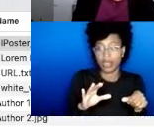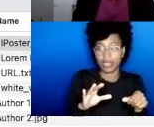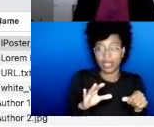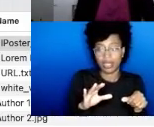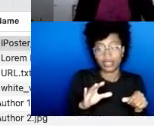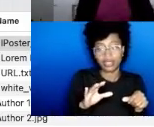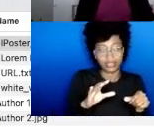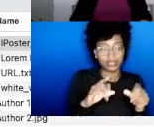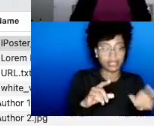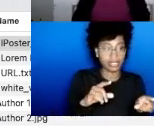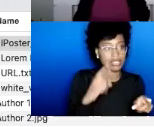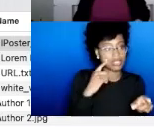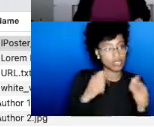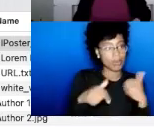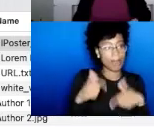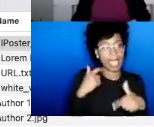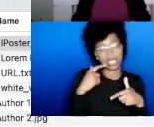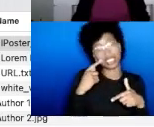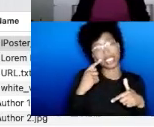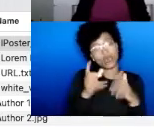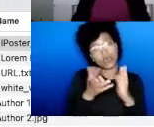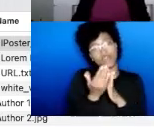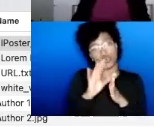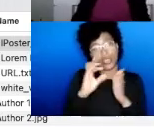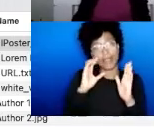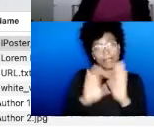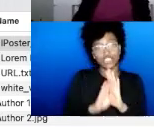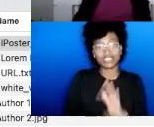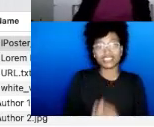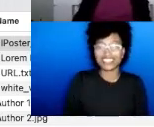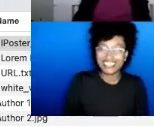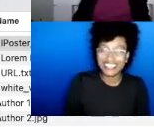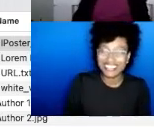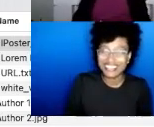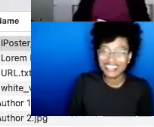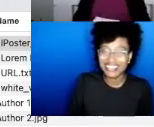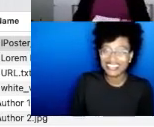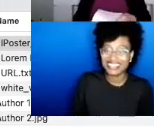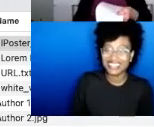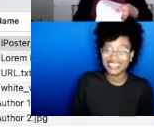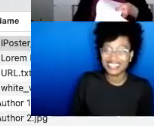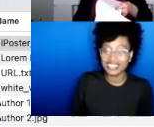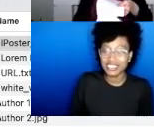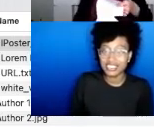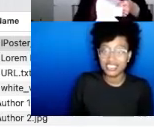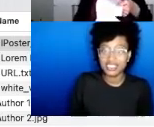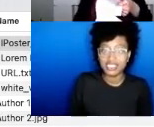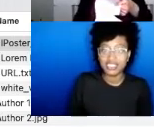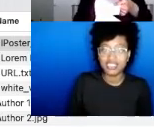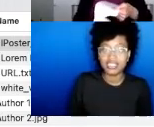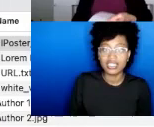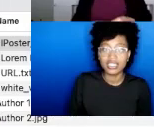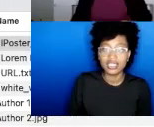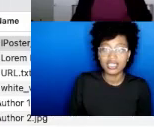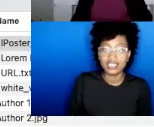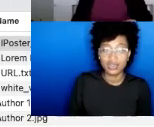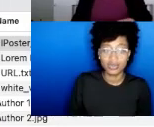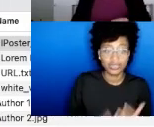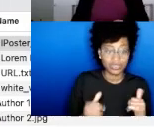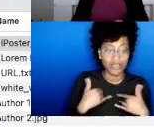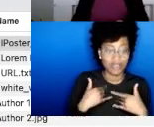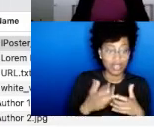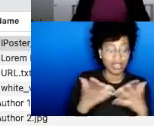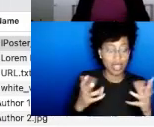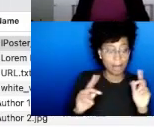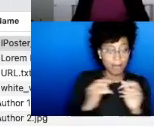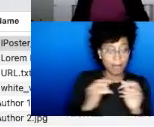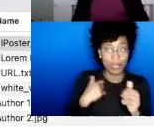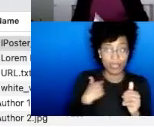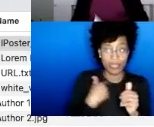07:44:00 >> FELICE LEVINE: While we still have quite a number with us. I only wish -- I